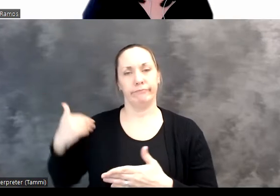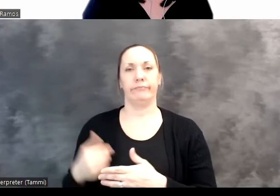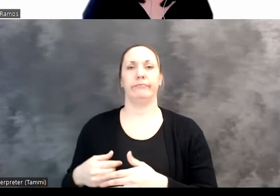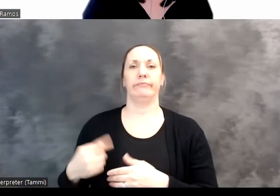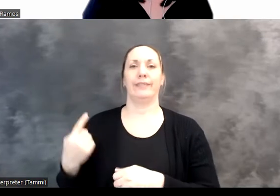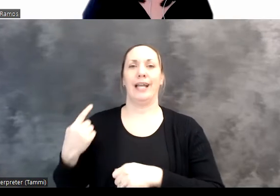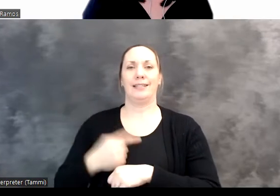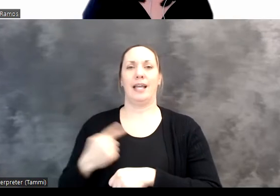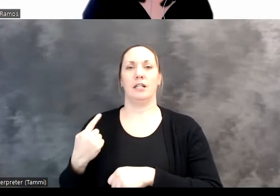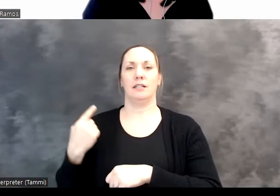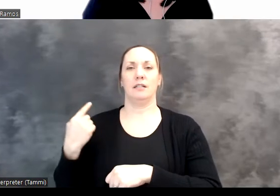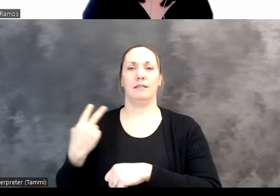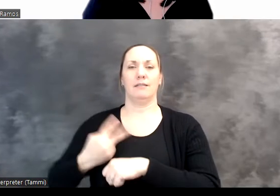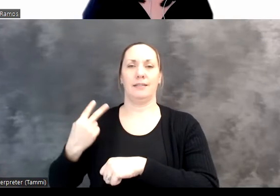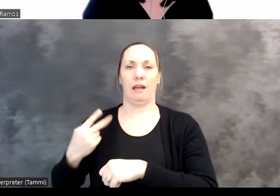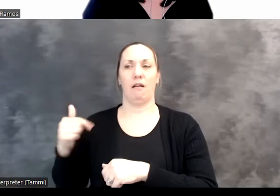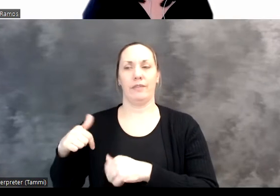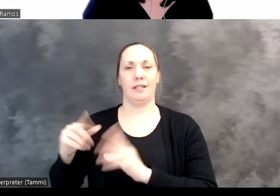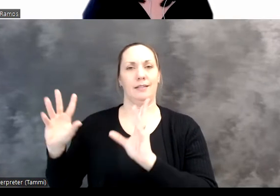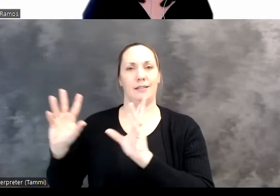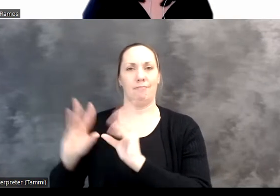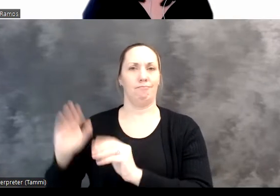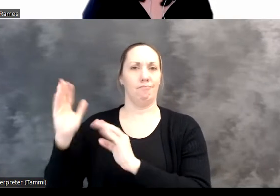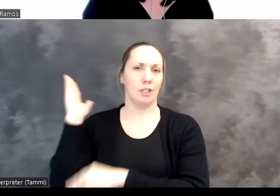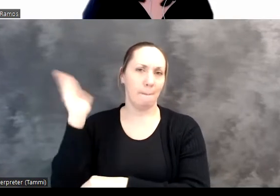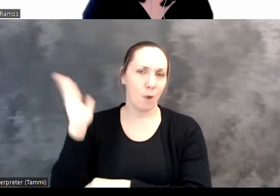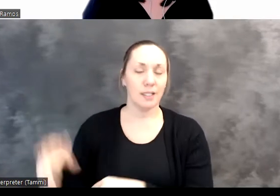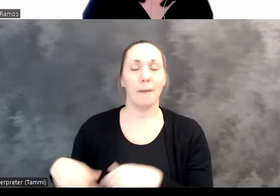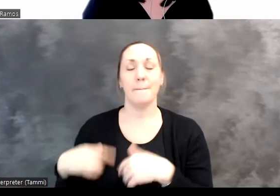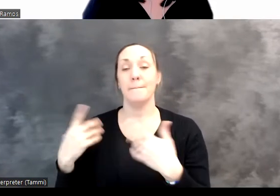mentioned many times today, and definitely I'm sure